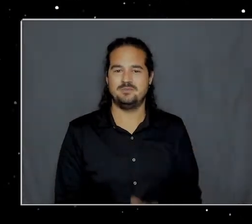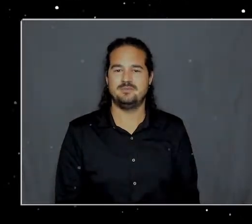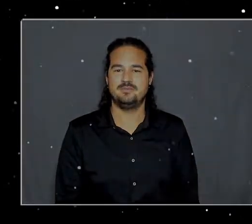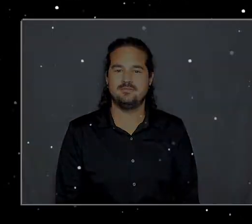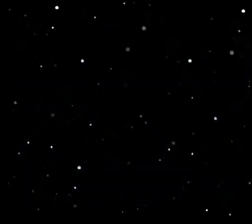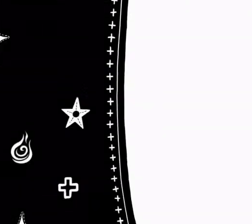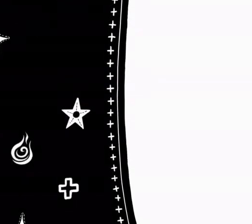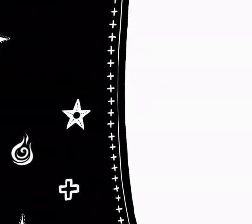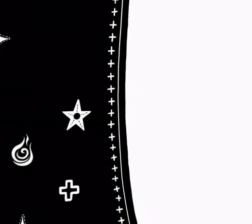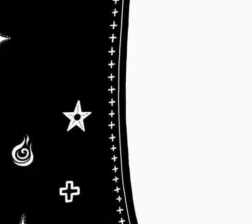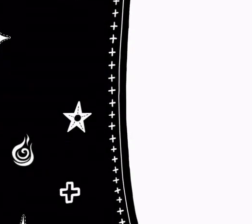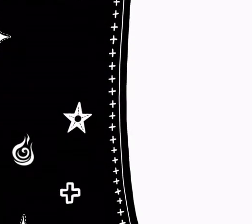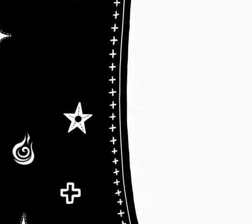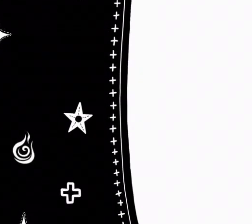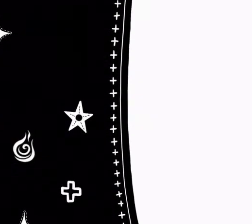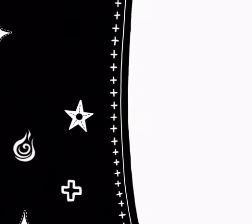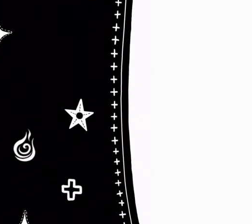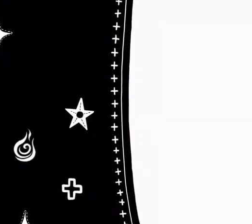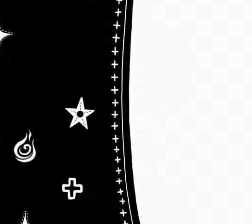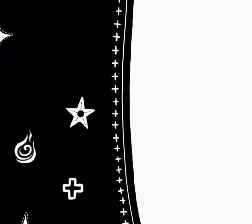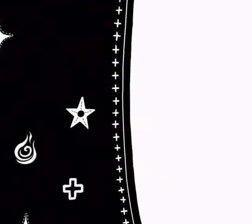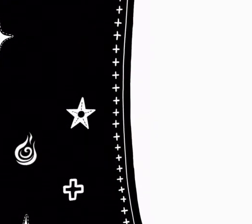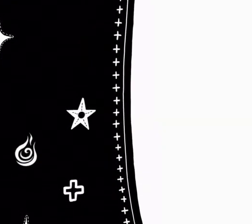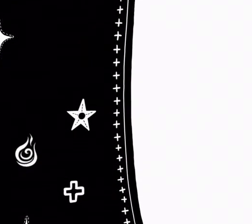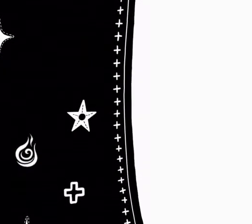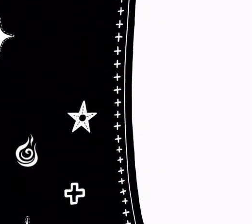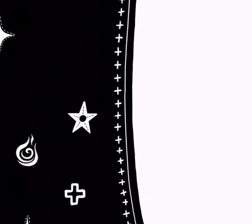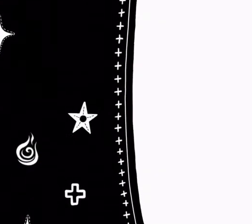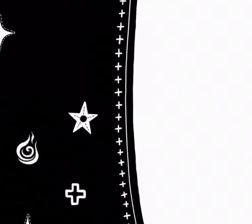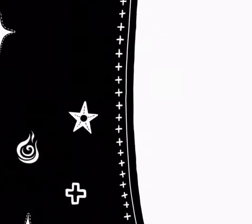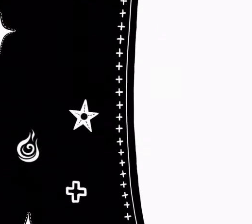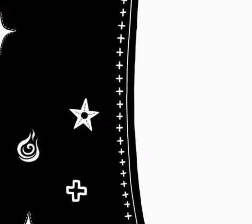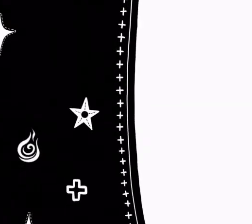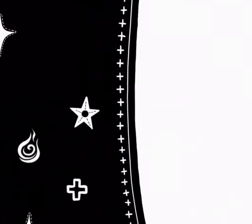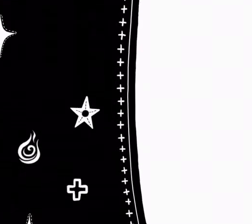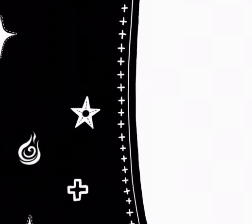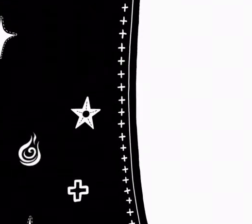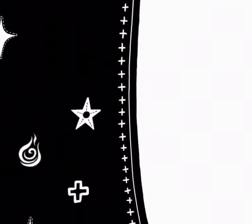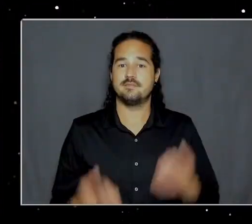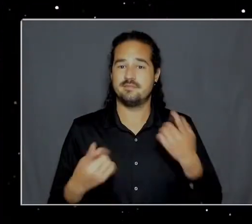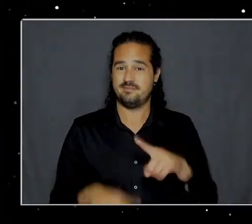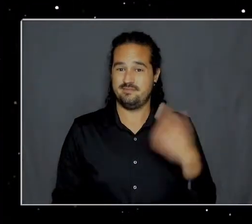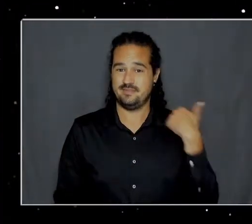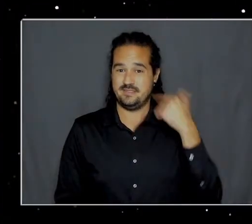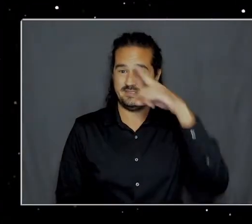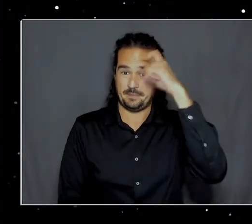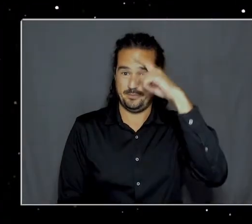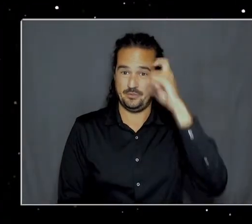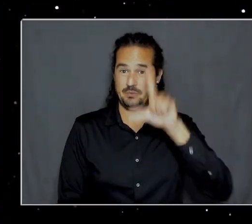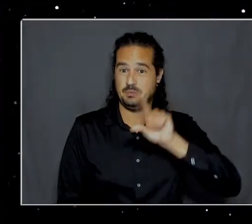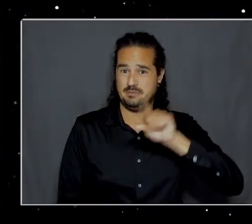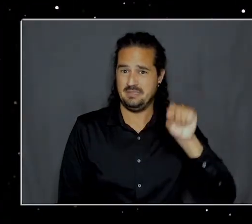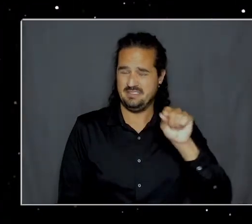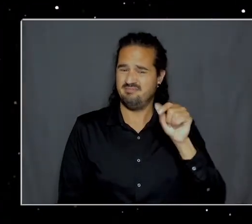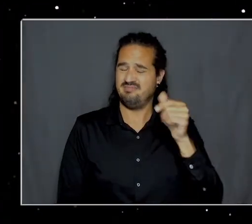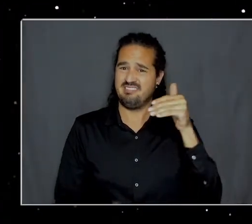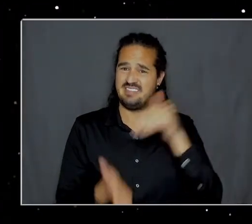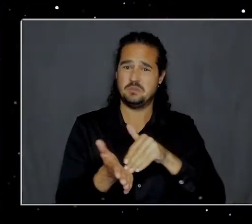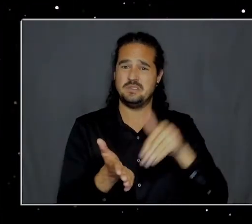[WASHINGTON COALITION FOR POLICE